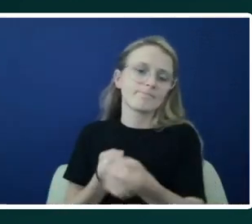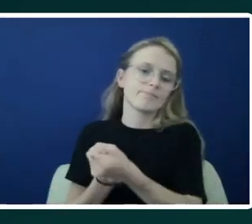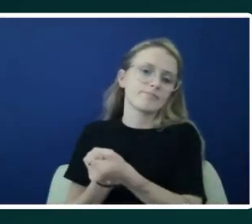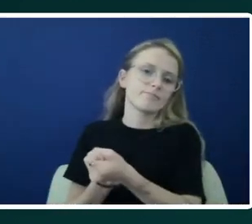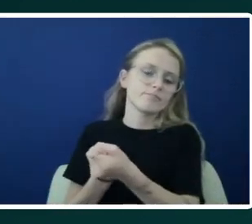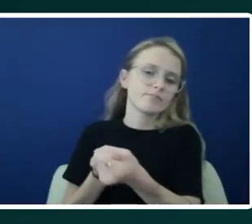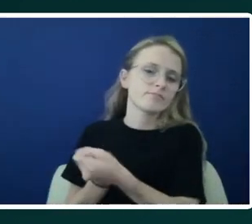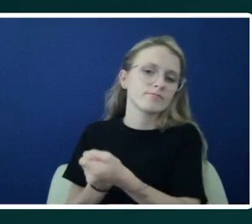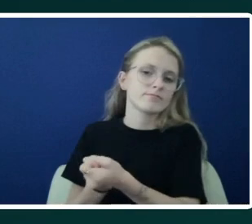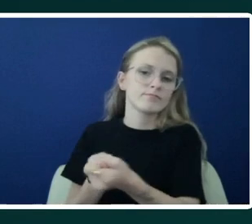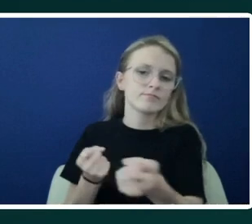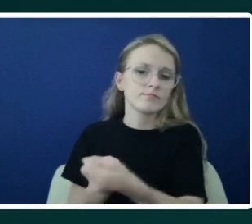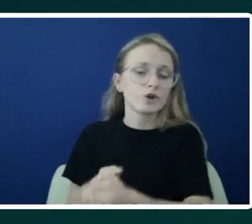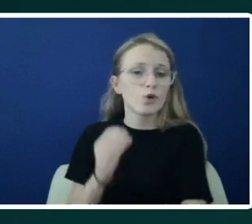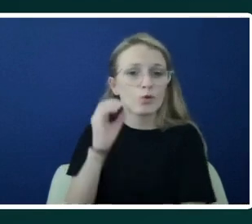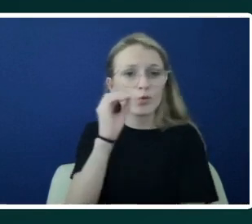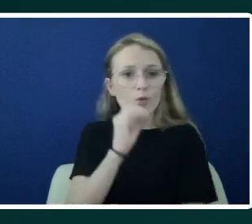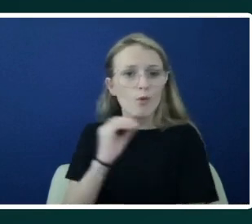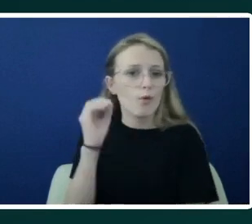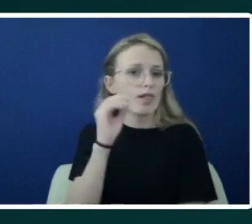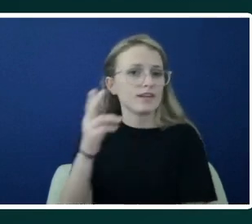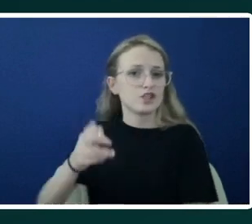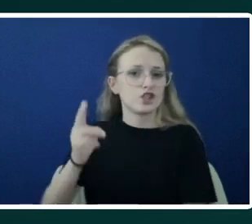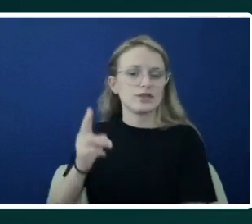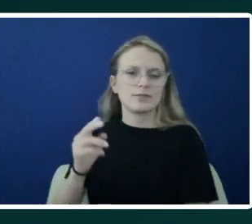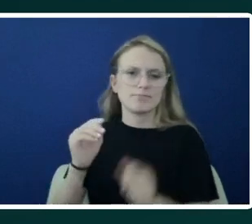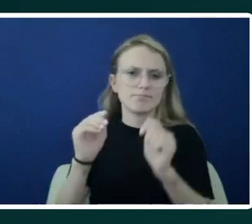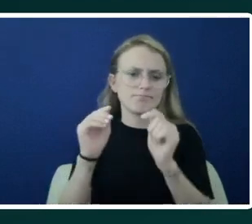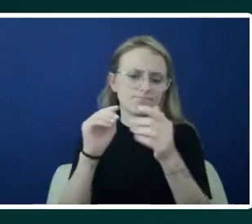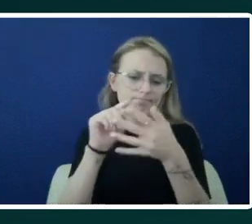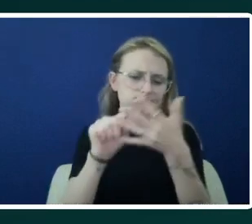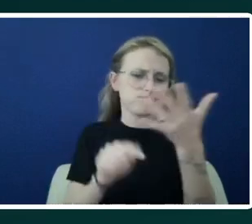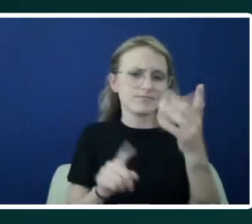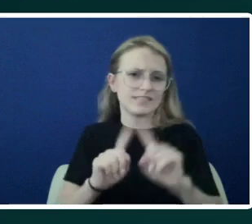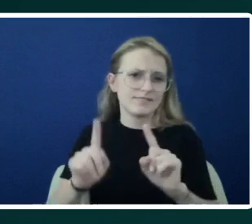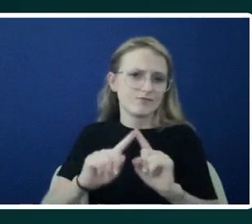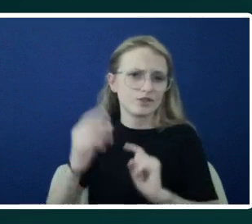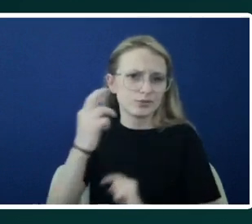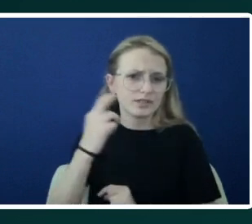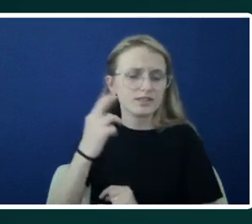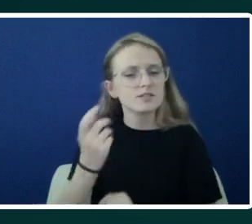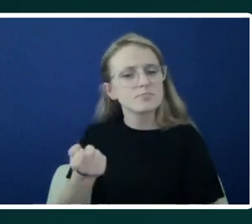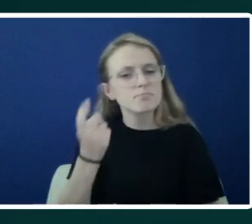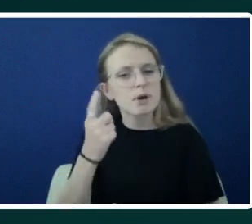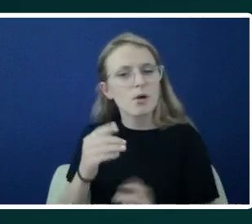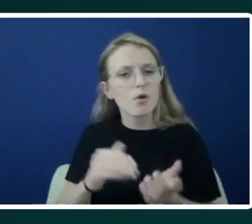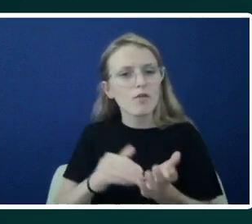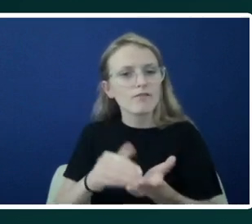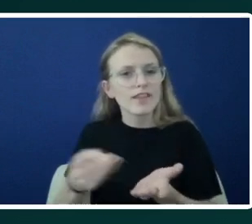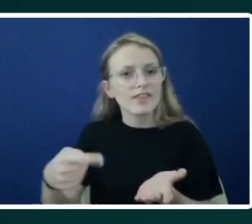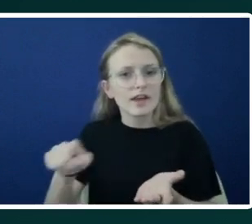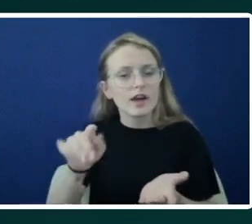histories for a variety of reasons. But they can often uncover history that isn't otherwise